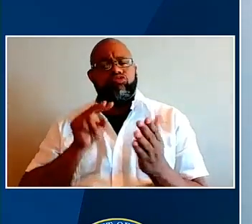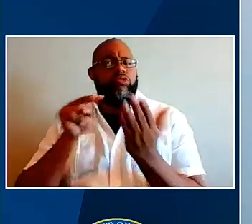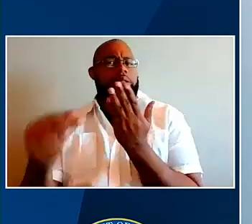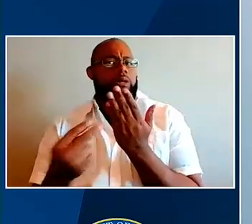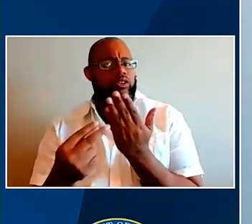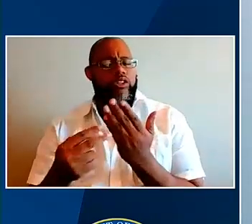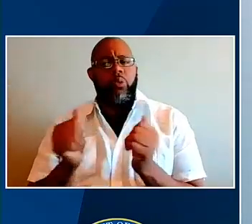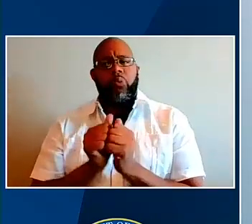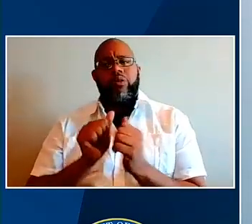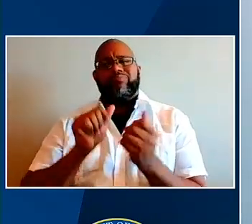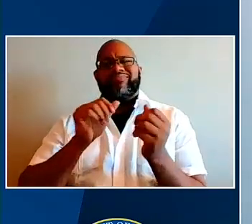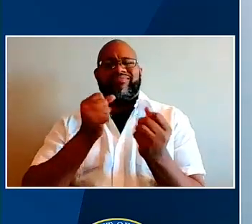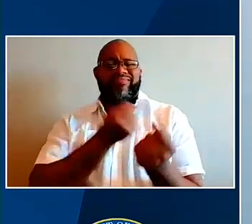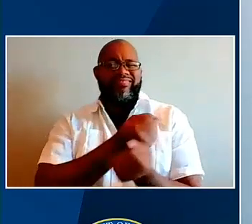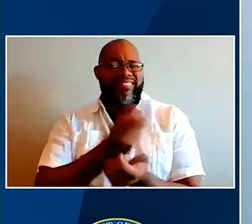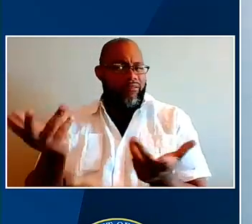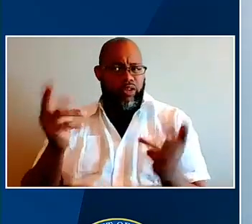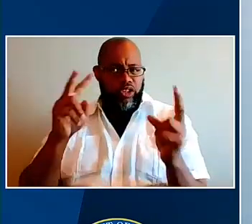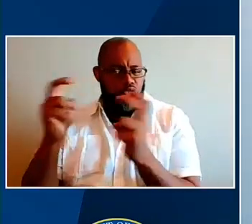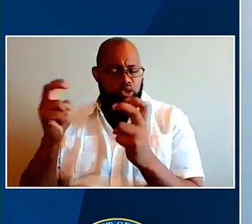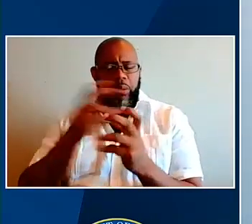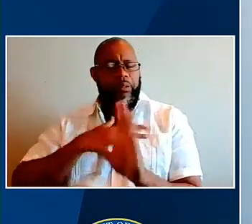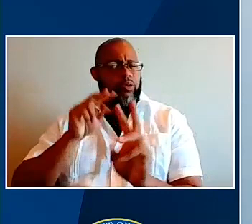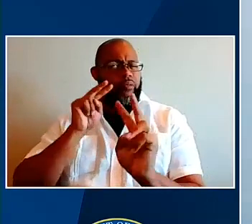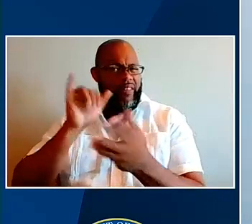of issues. So please look for that. Appreciate the time. Thanks.